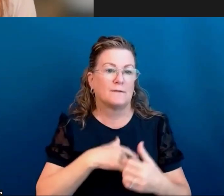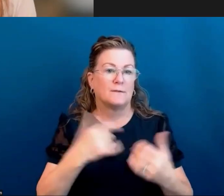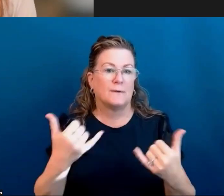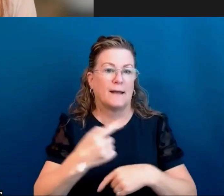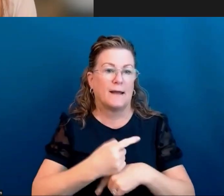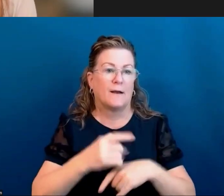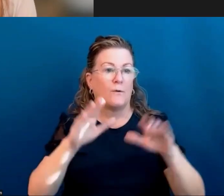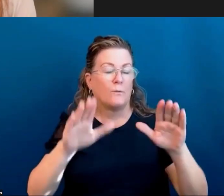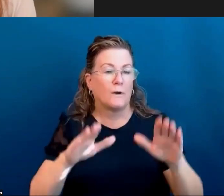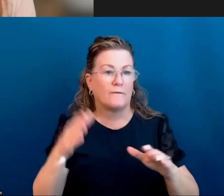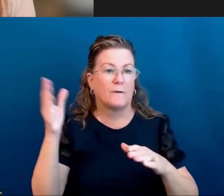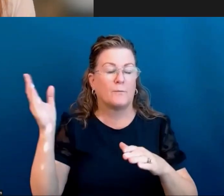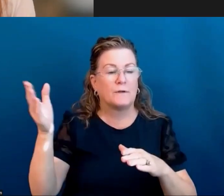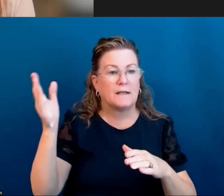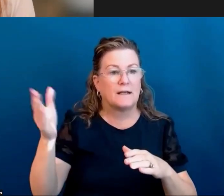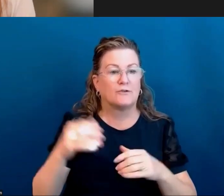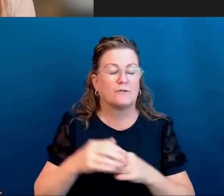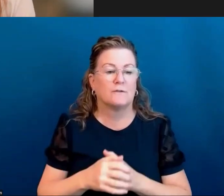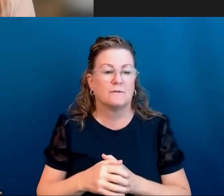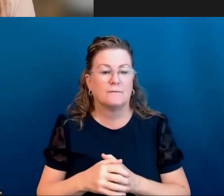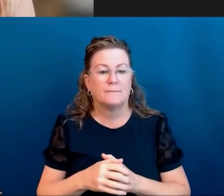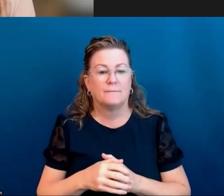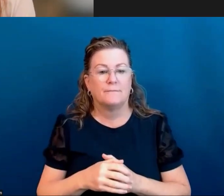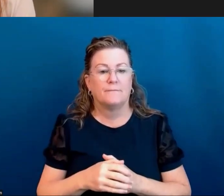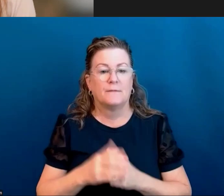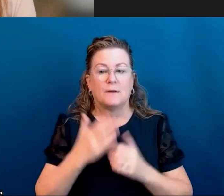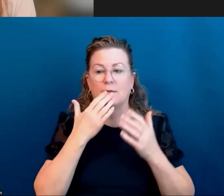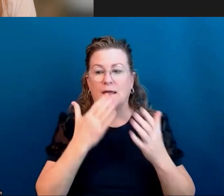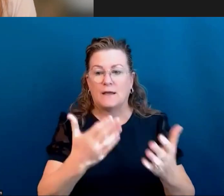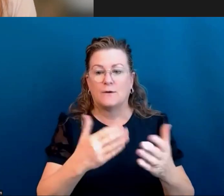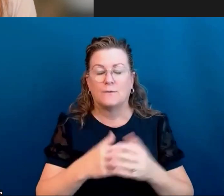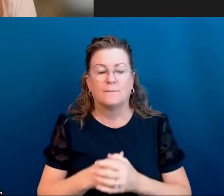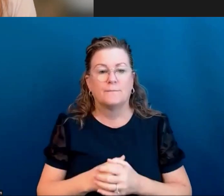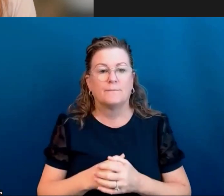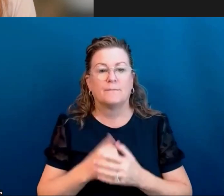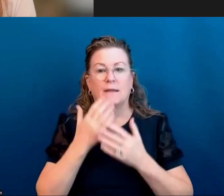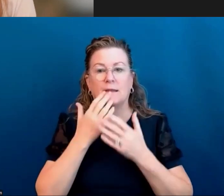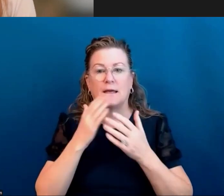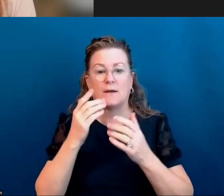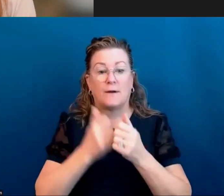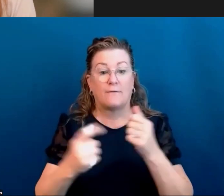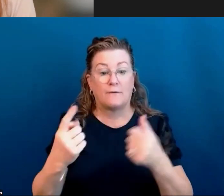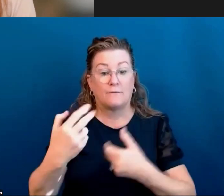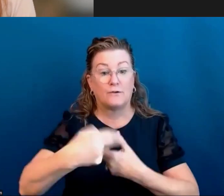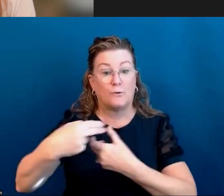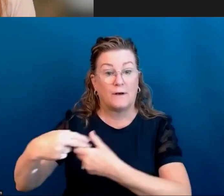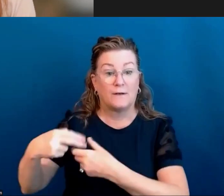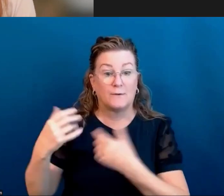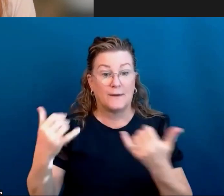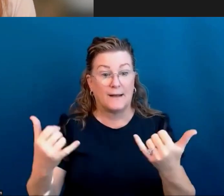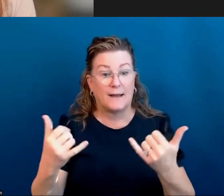wonderful, fantastic presentation. So thank you, and thank you to everybody for joining. Don't forget to